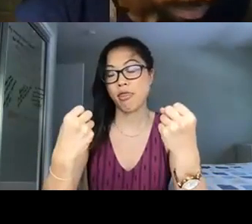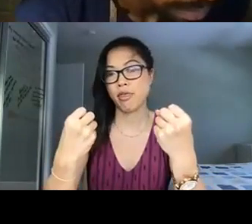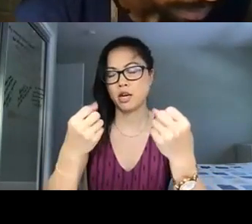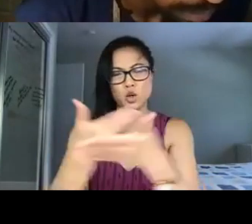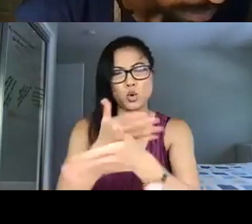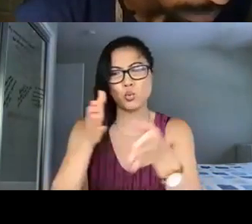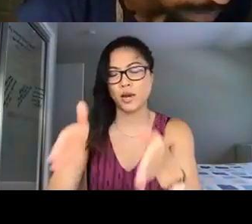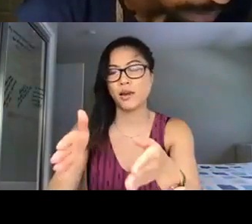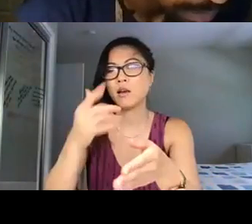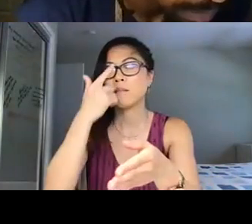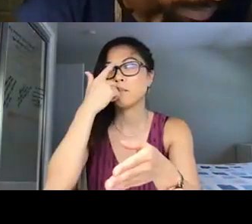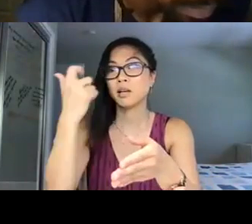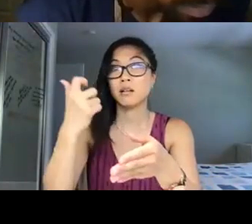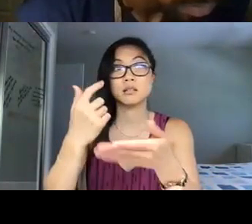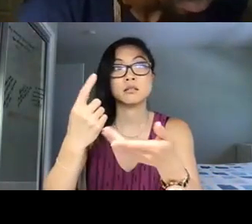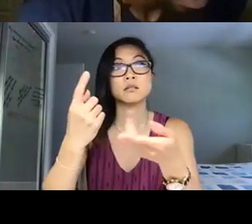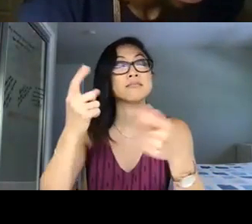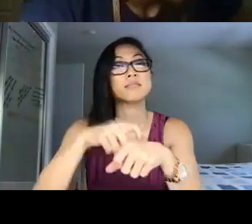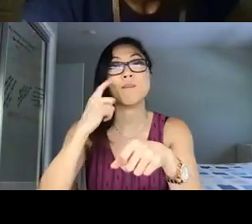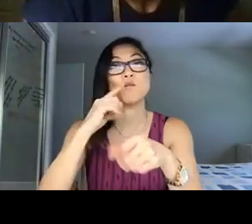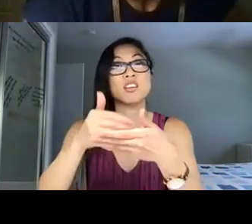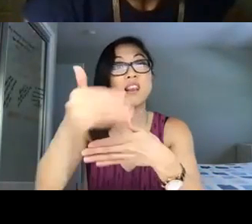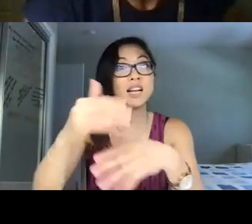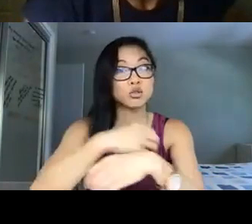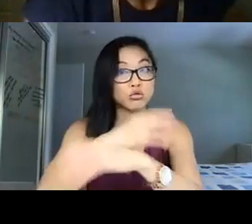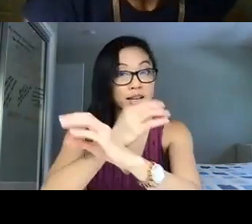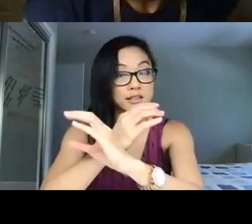we're more prepared to help care for each other, for staff